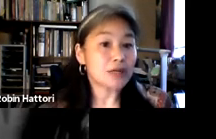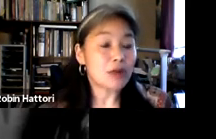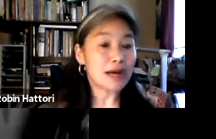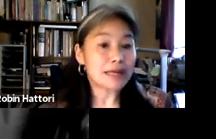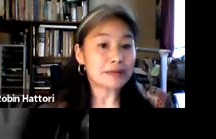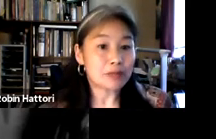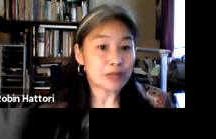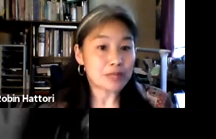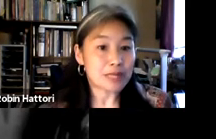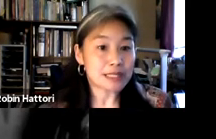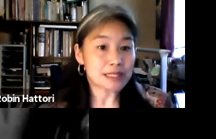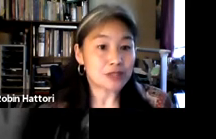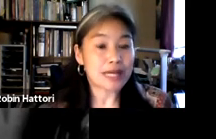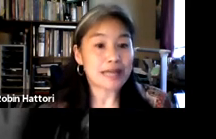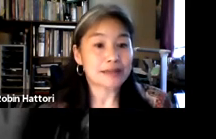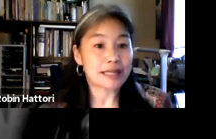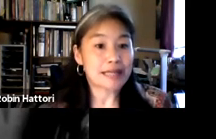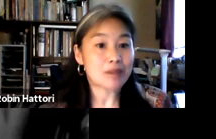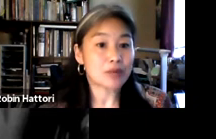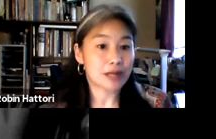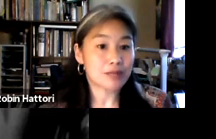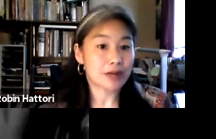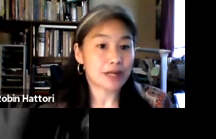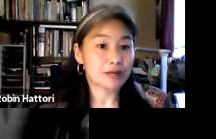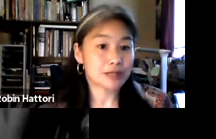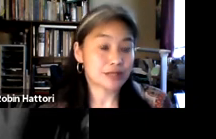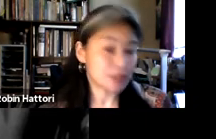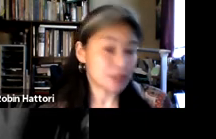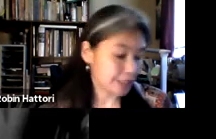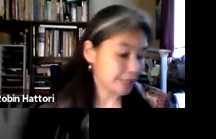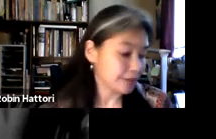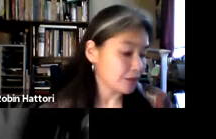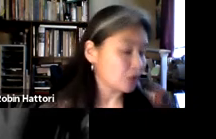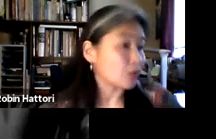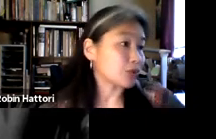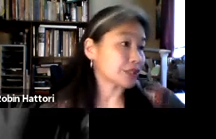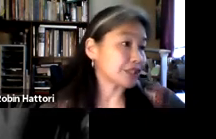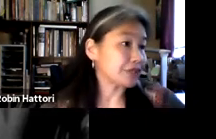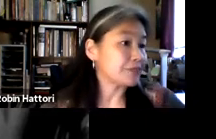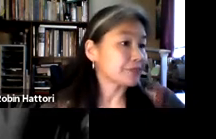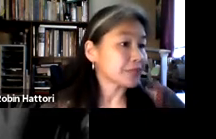ins. So we are open so as the Missouri History Museum soldiers